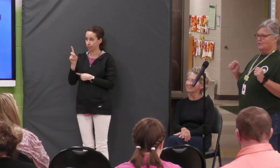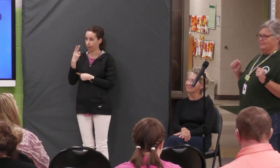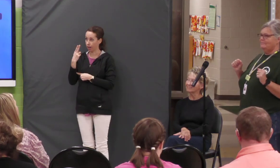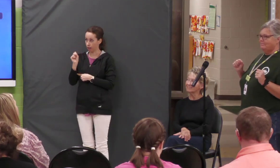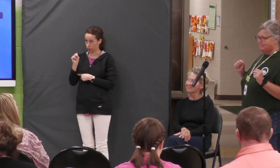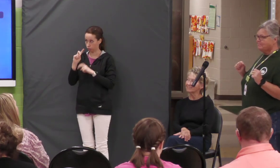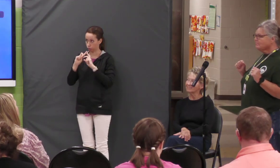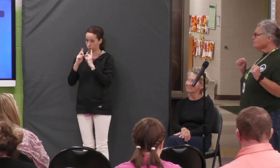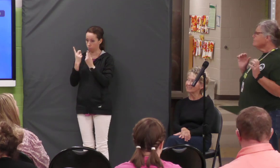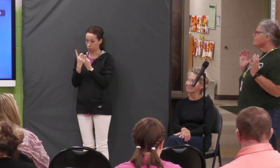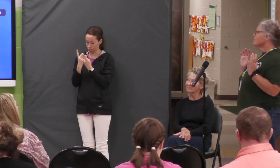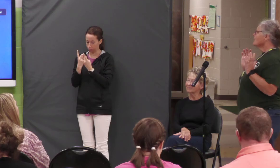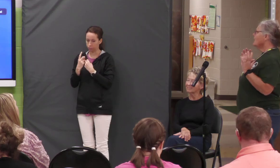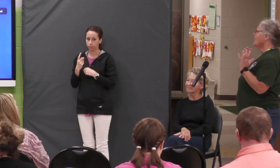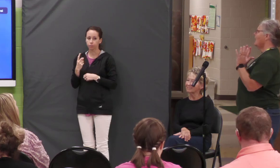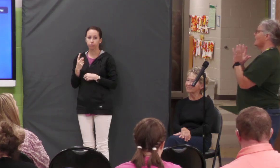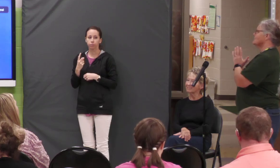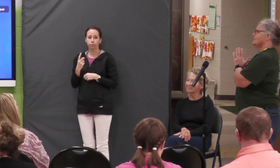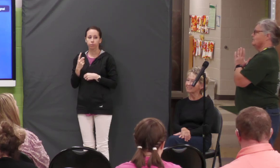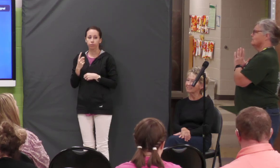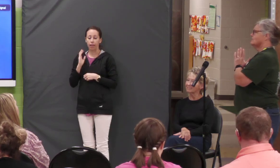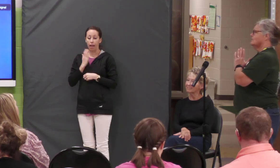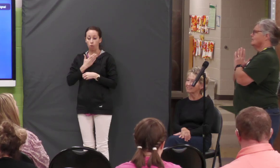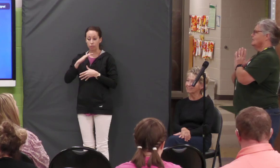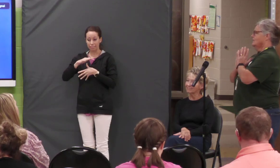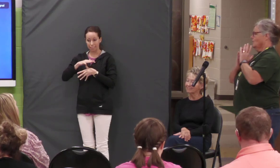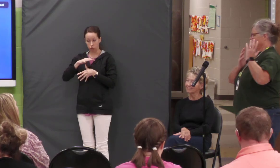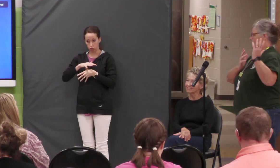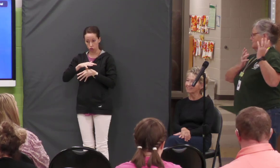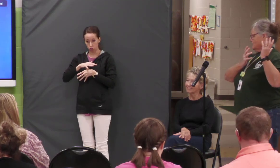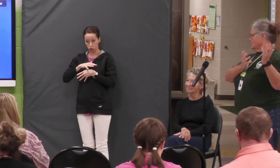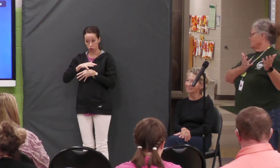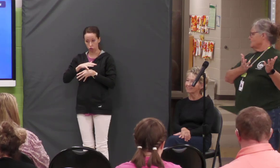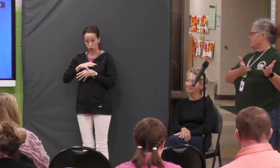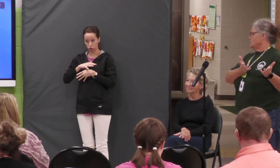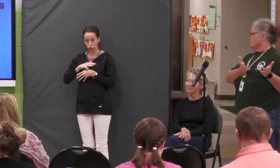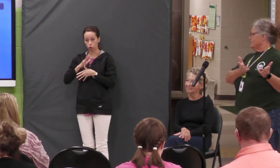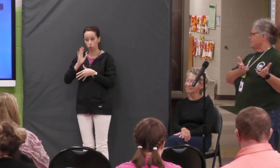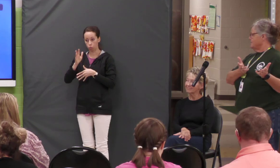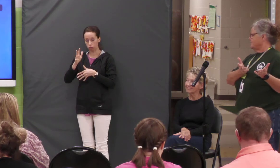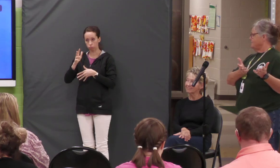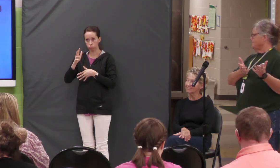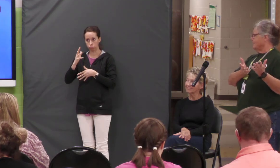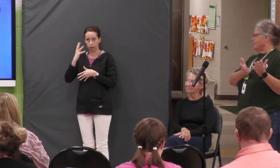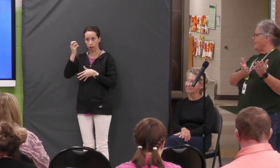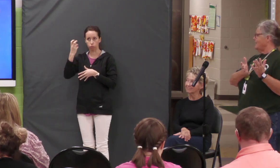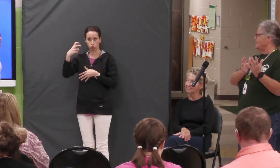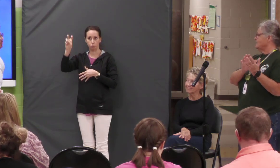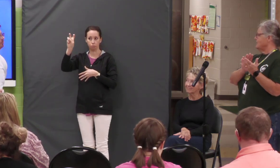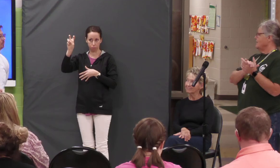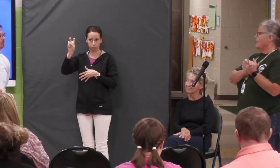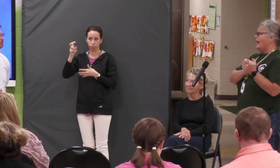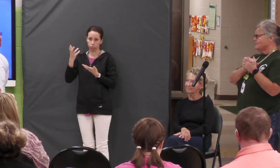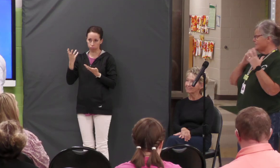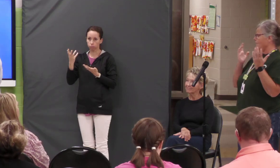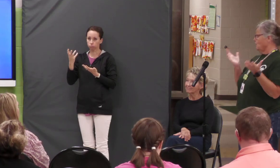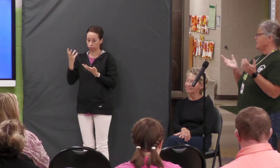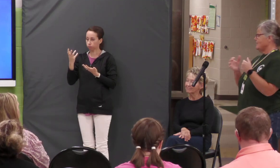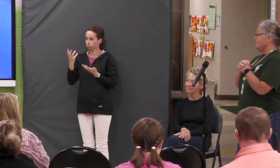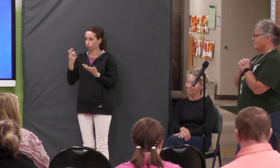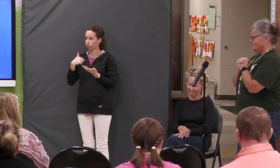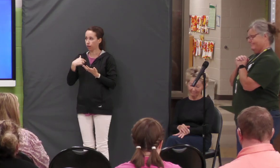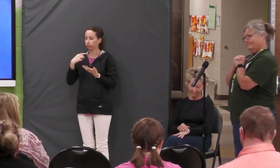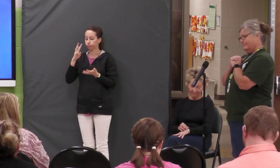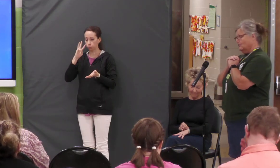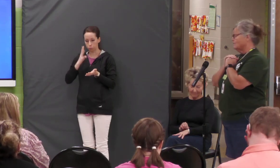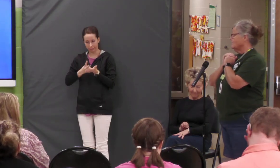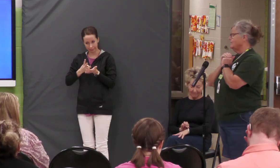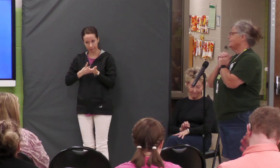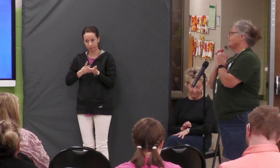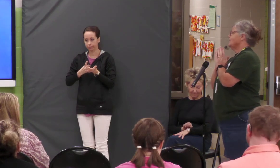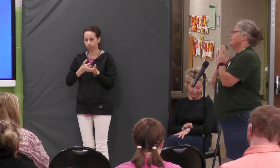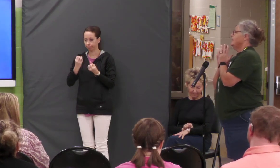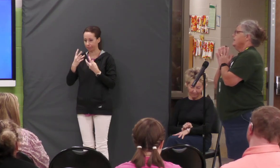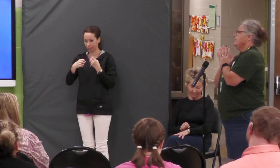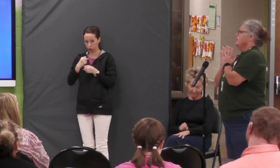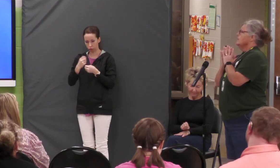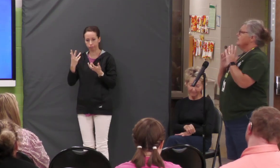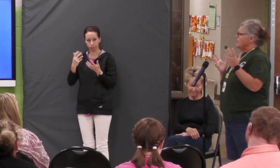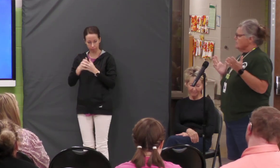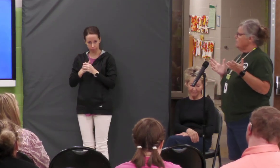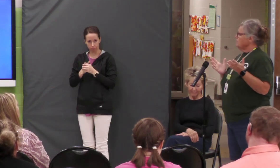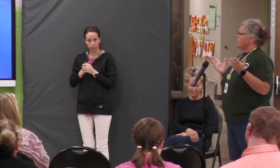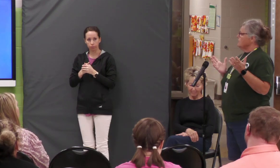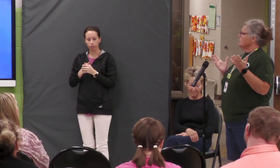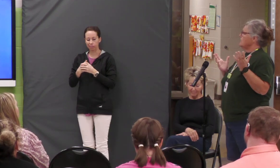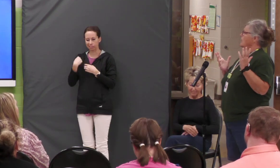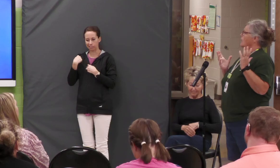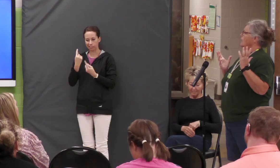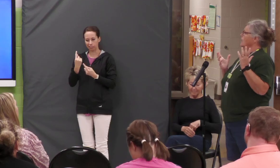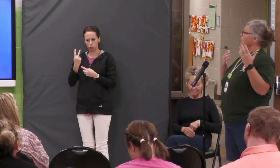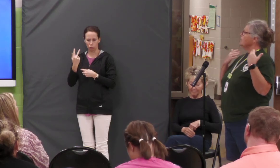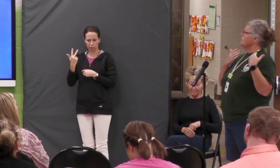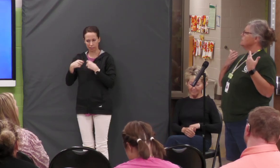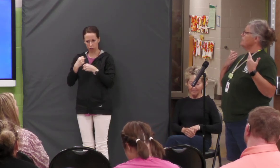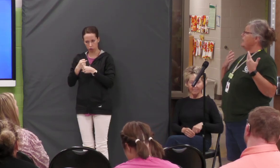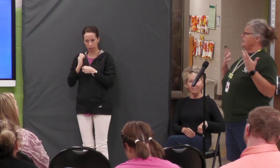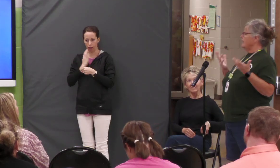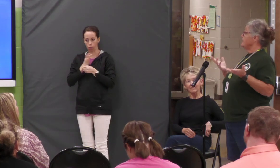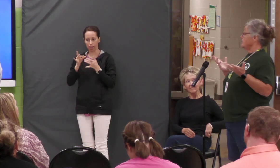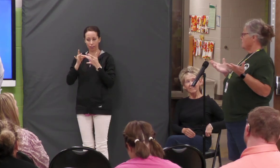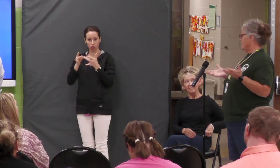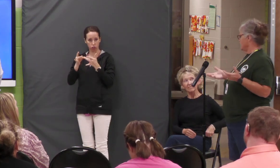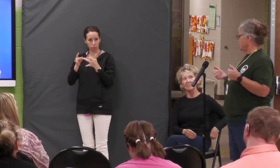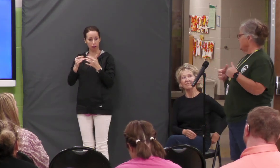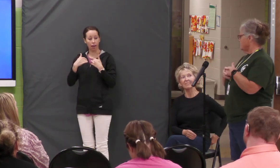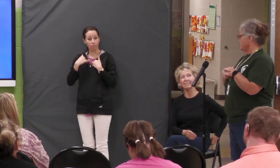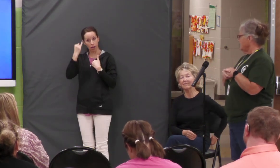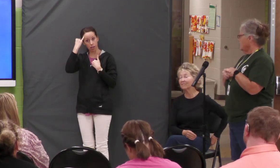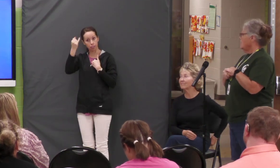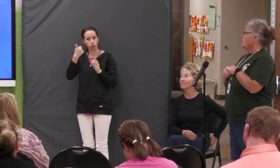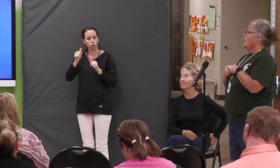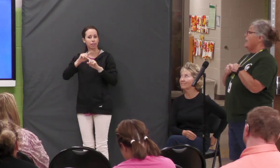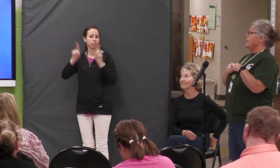department our seniors go on a senior trip the last couple years our leadership had an idea something different